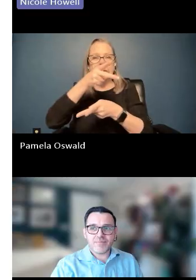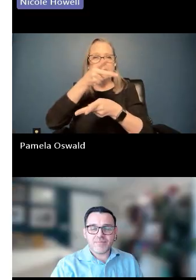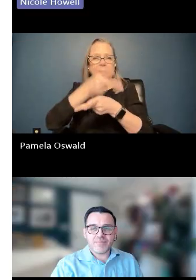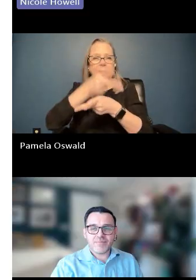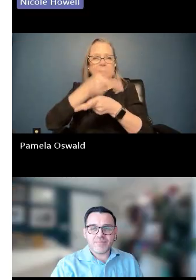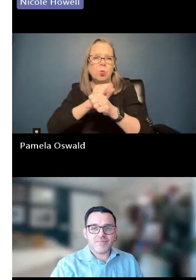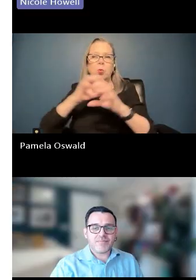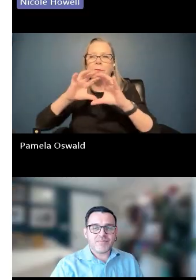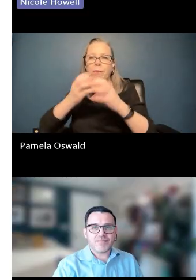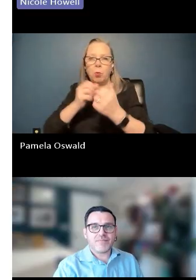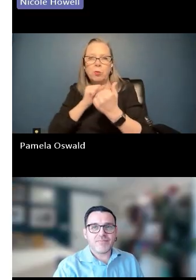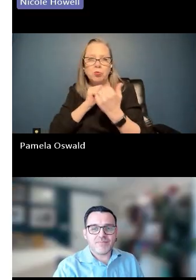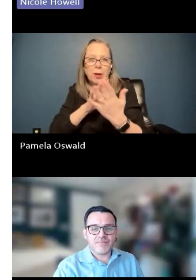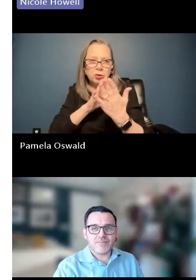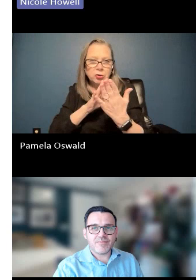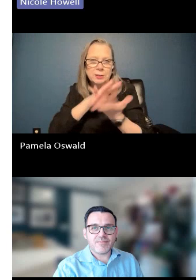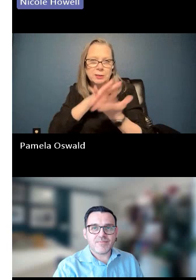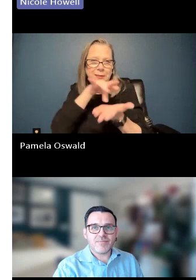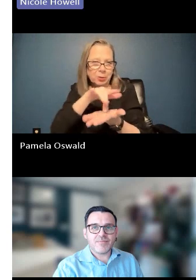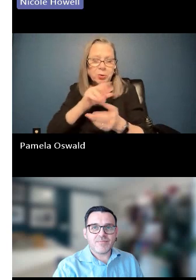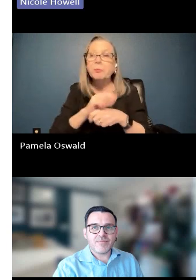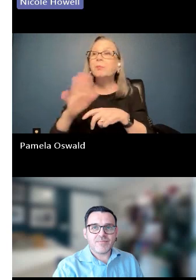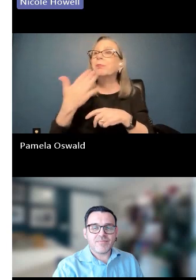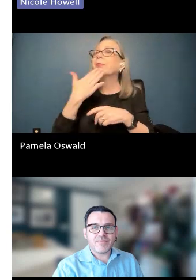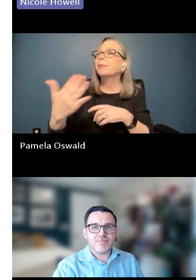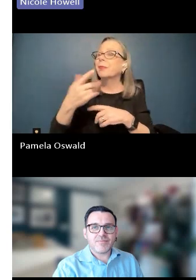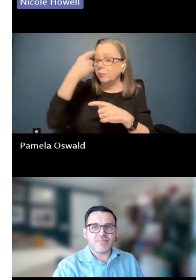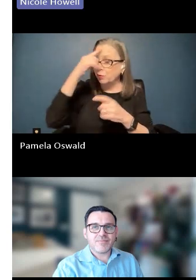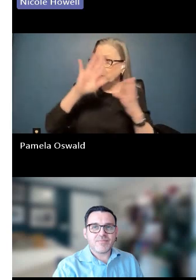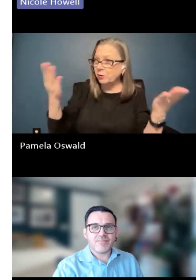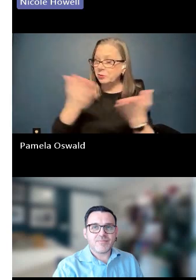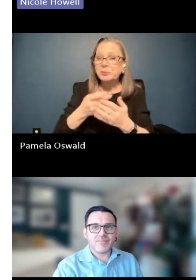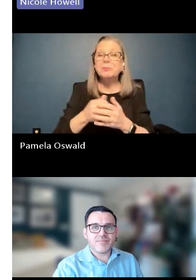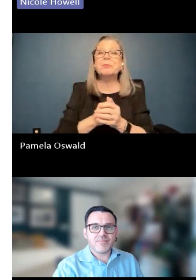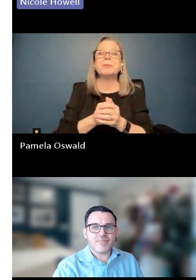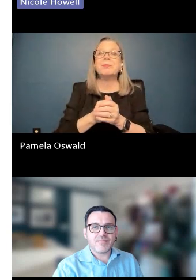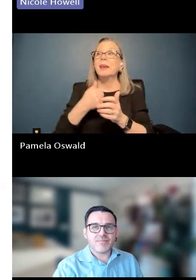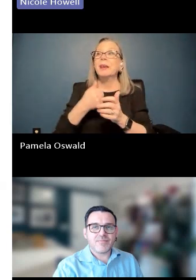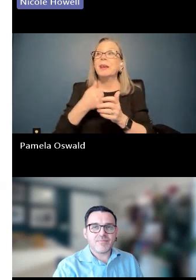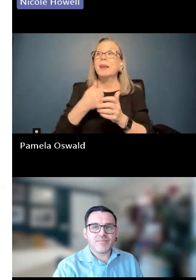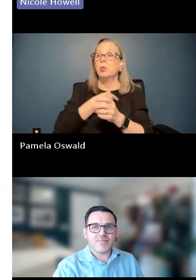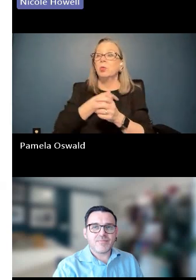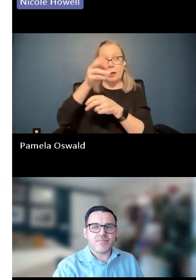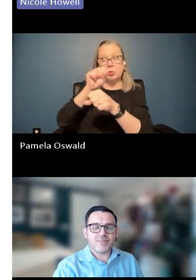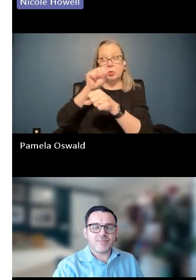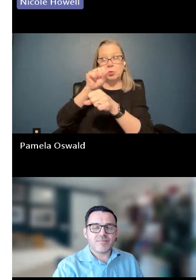Thank you, Steven, appreciate your introduction. The Direct Care Workforce Strategy Center was created to strengthen state systems